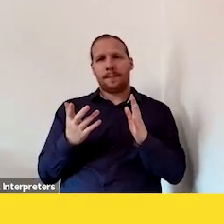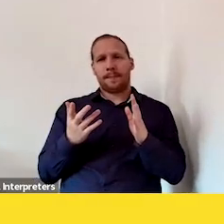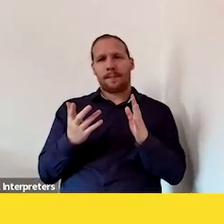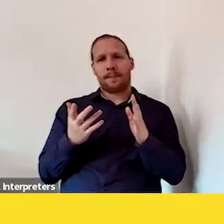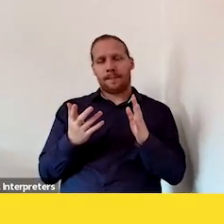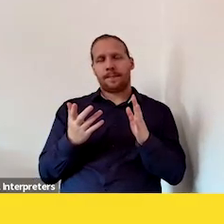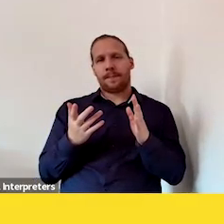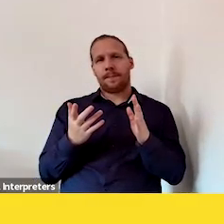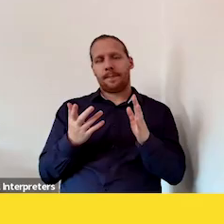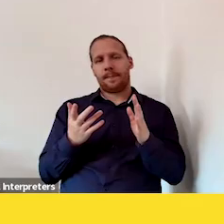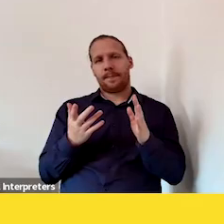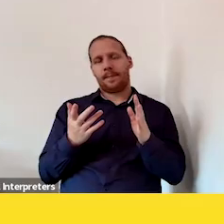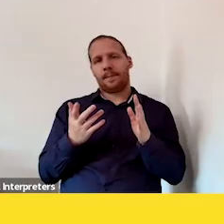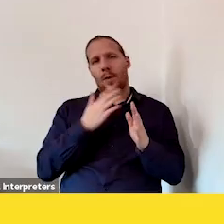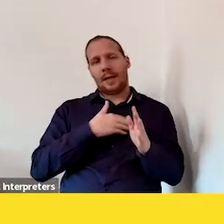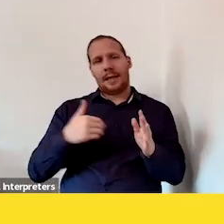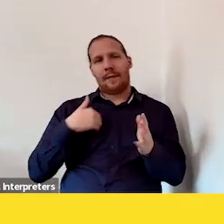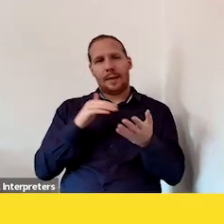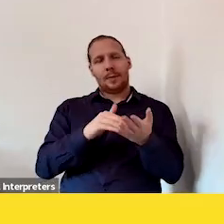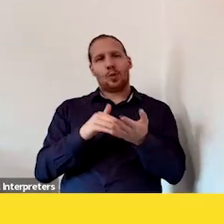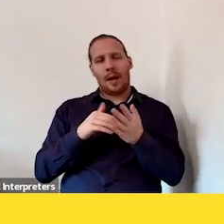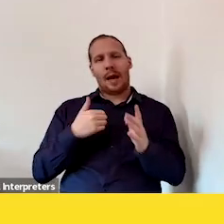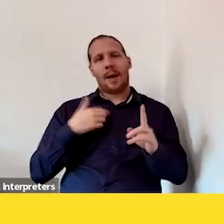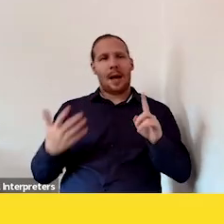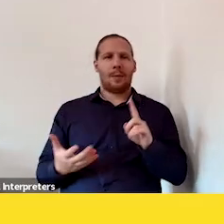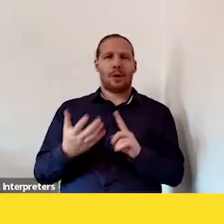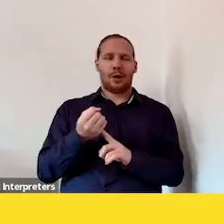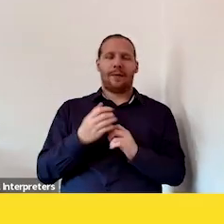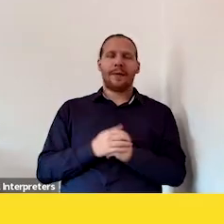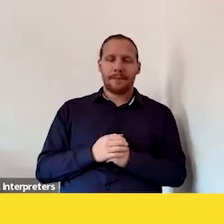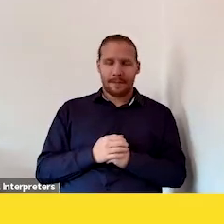objectives, to our New Zealand Sign language interpreters.